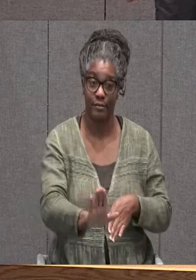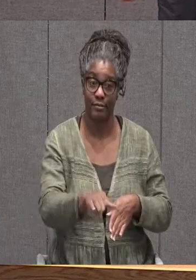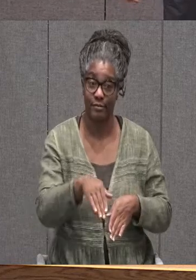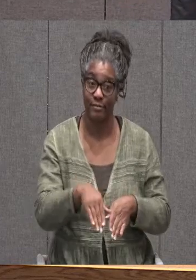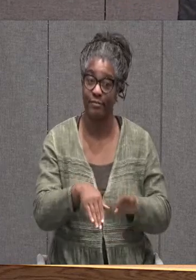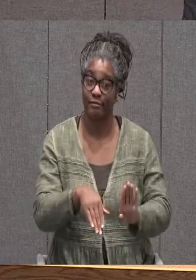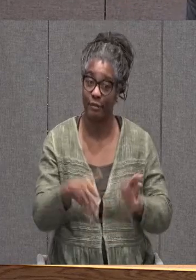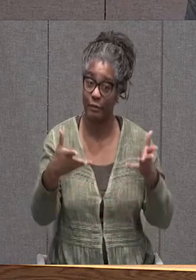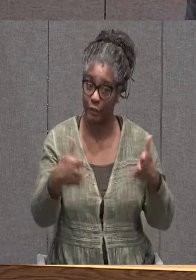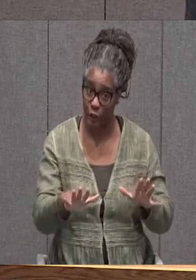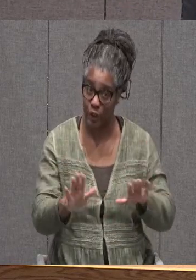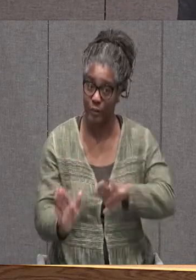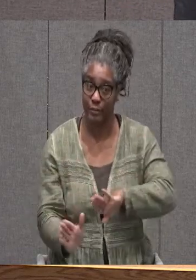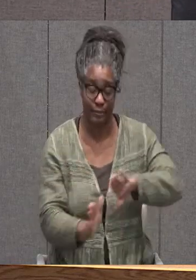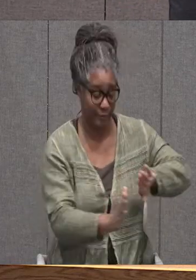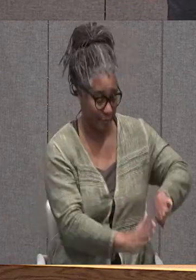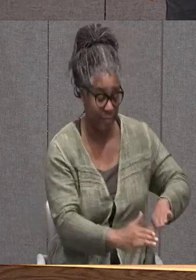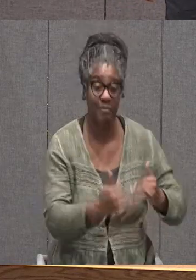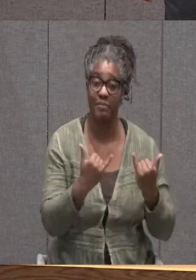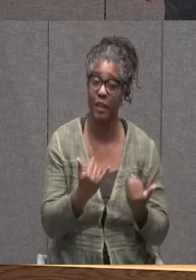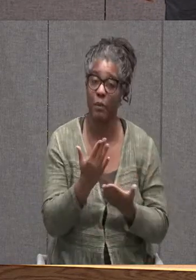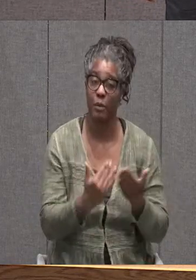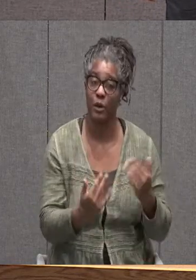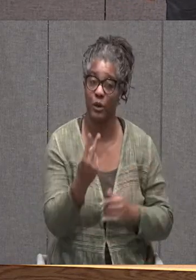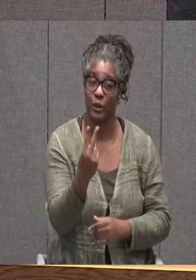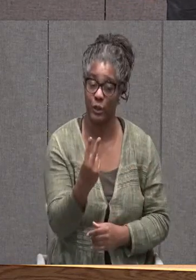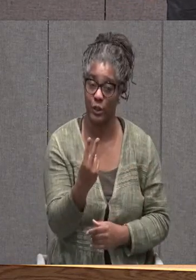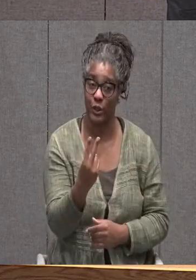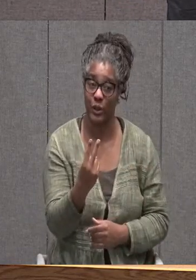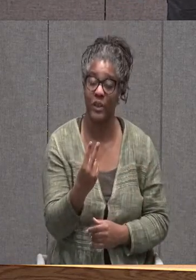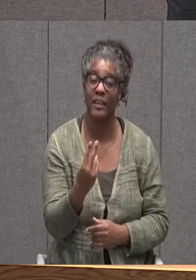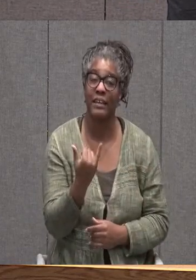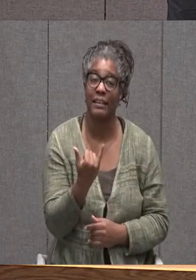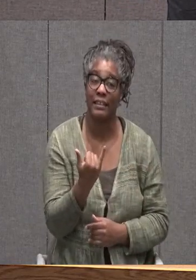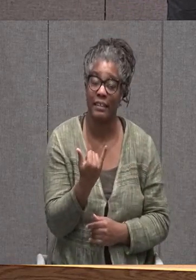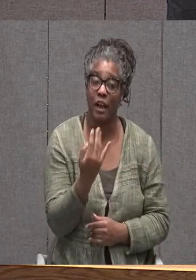part two is four slides to our right,